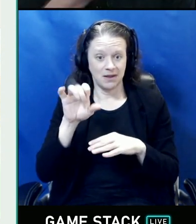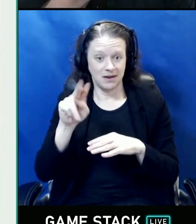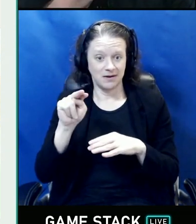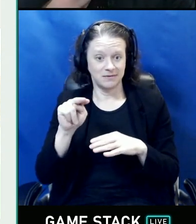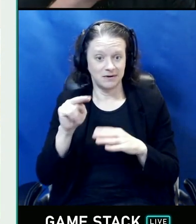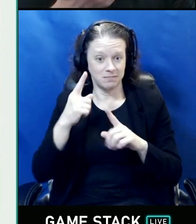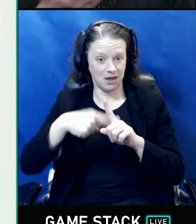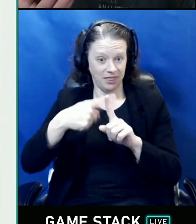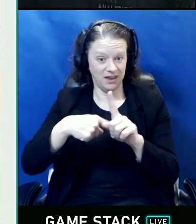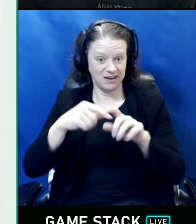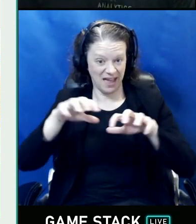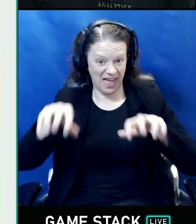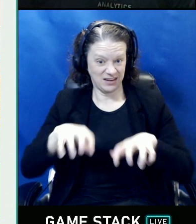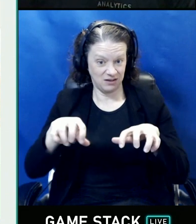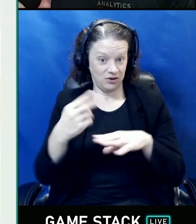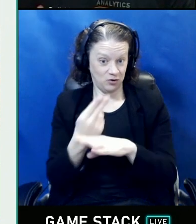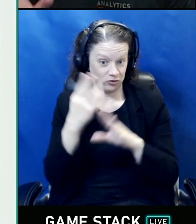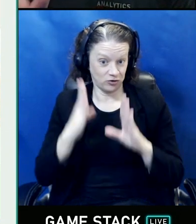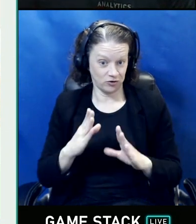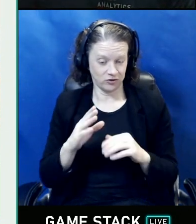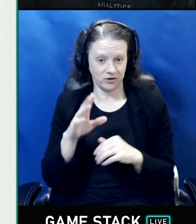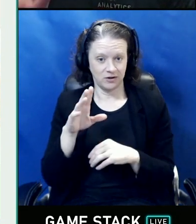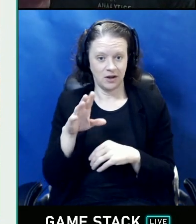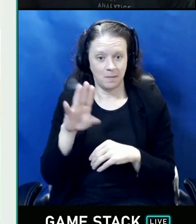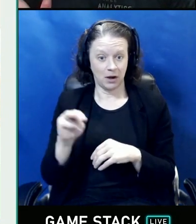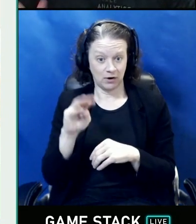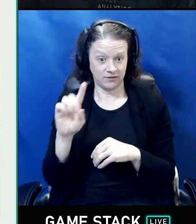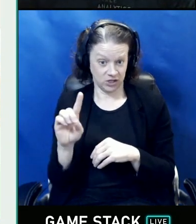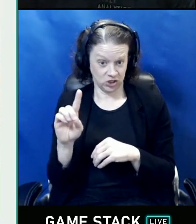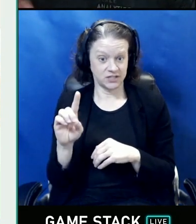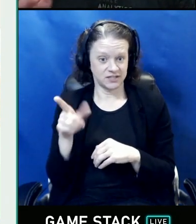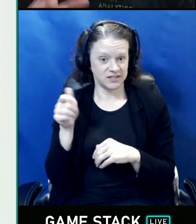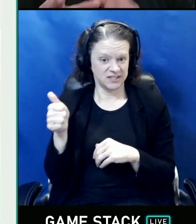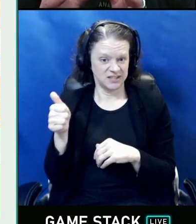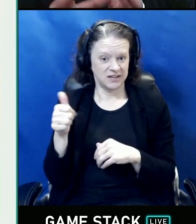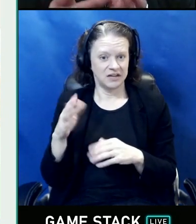So Dungeons - Minecraft Dungeons, as a new game really needs